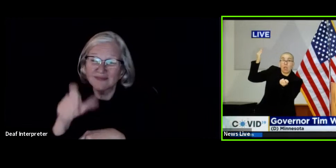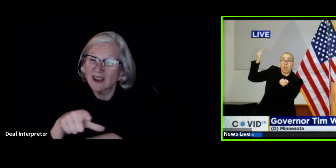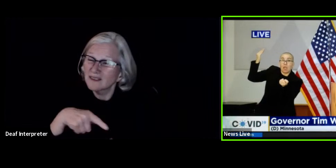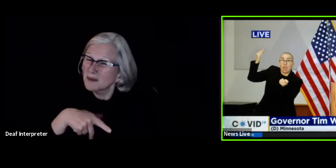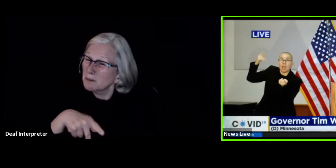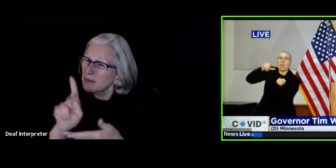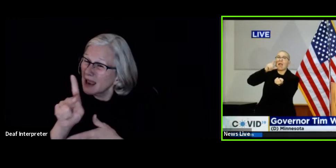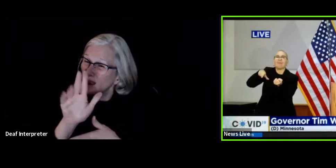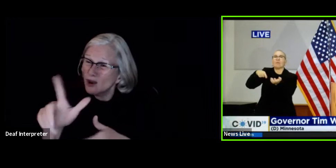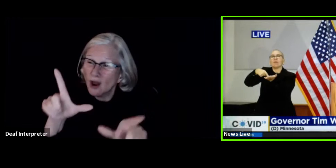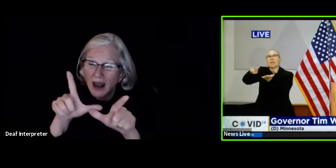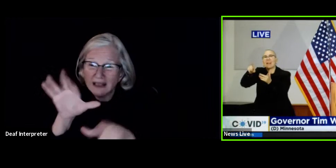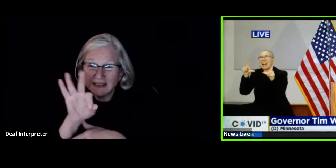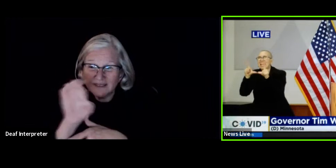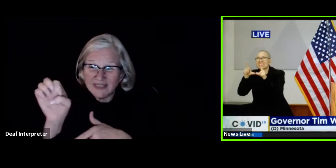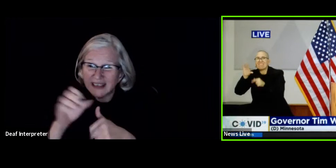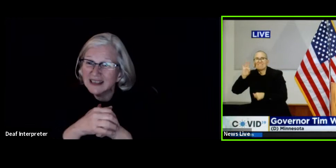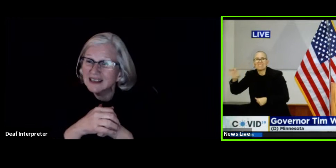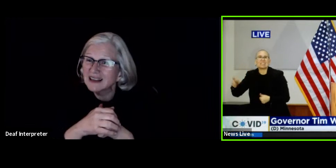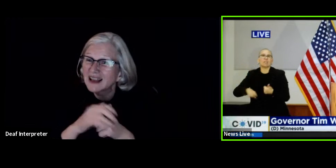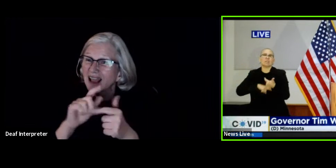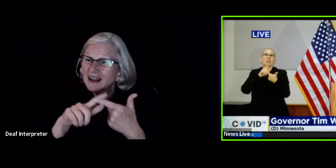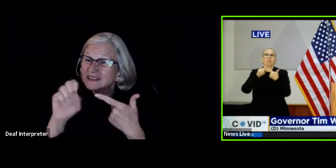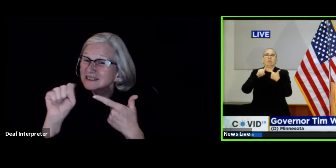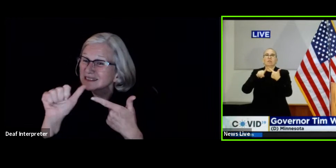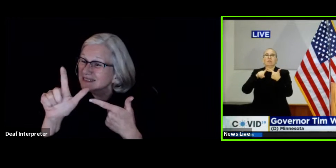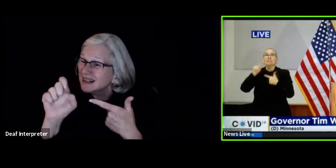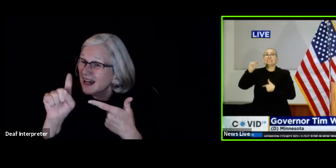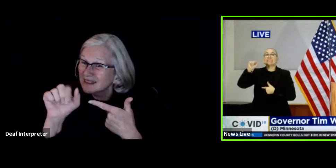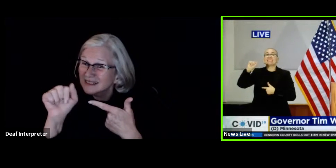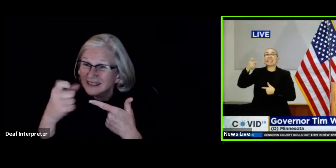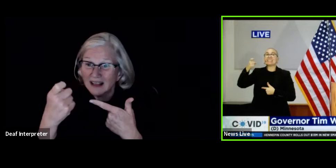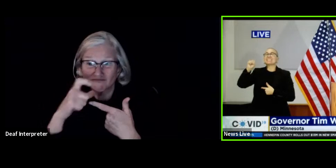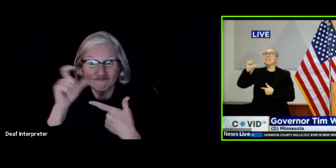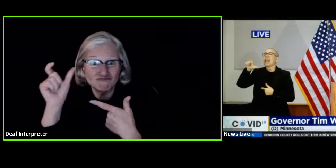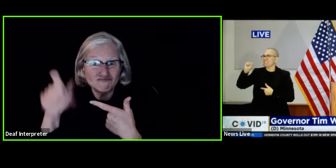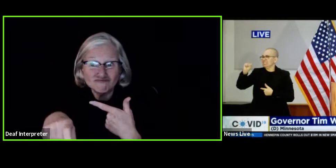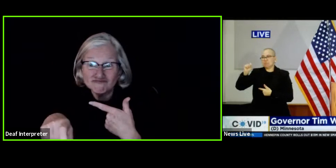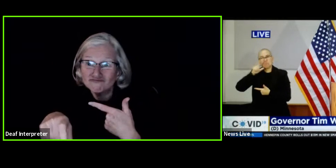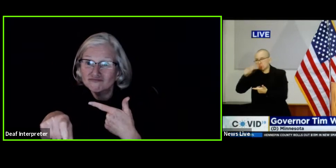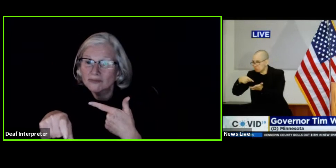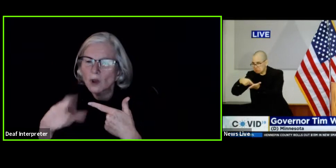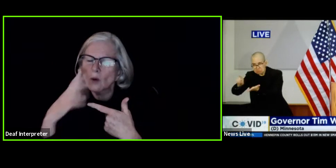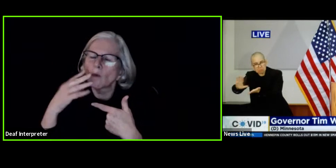OF THAT, ALL OF A SUDDEN THERE'S MONEY FREED UP TO THESE BUSINESSES IN THE SHORT RUN.